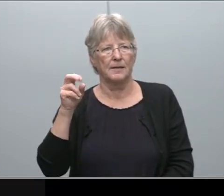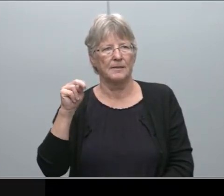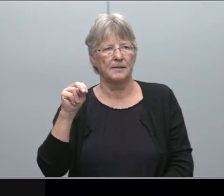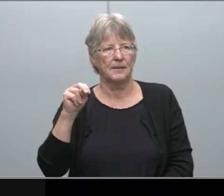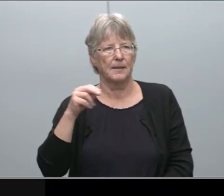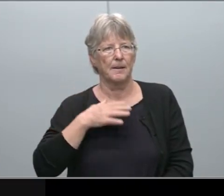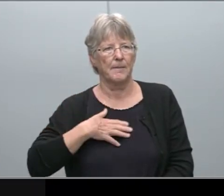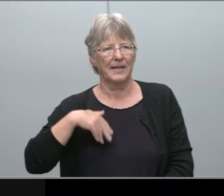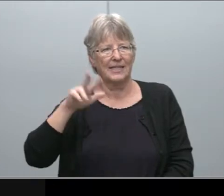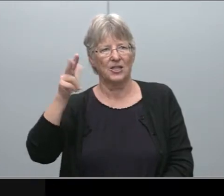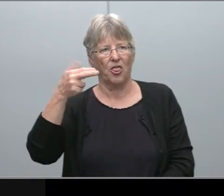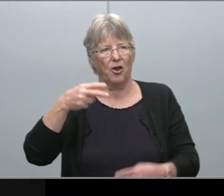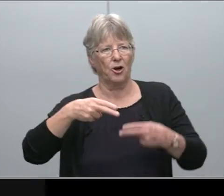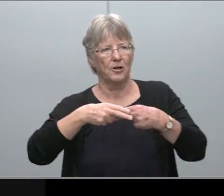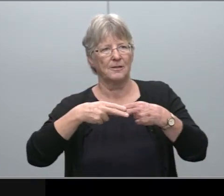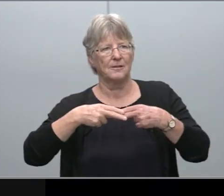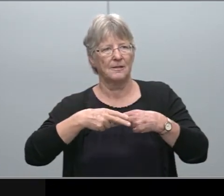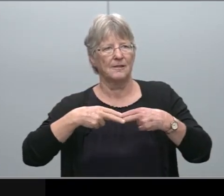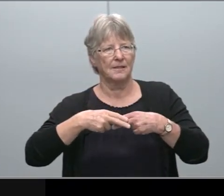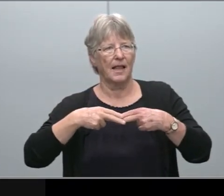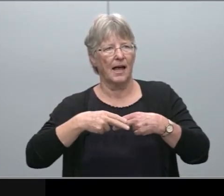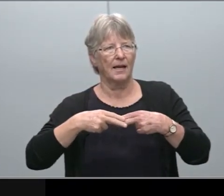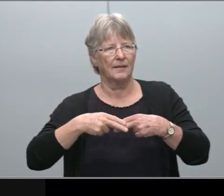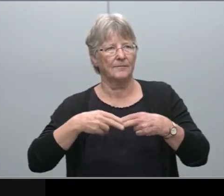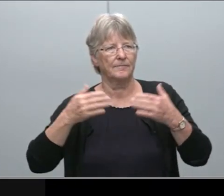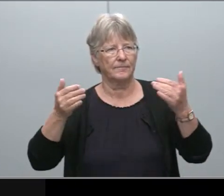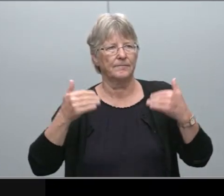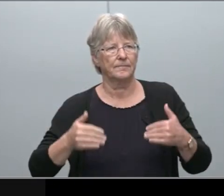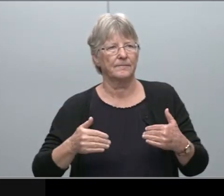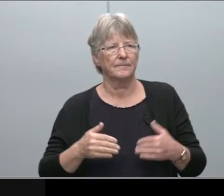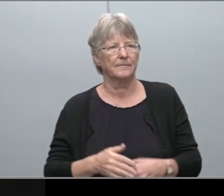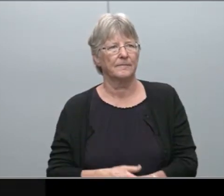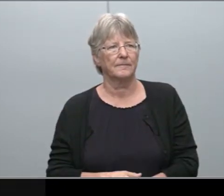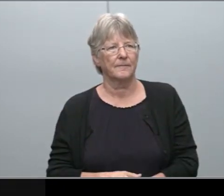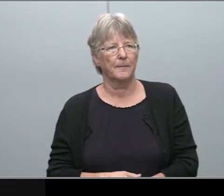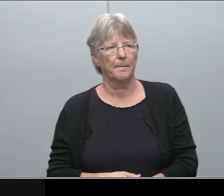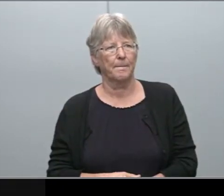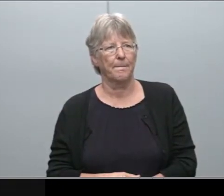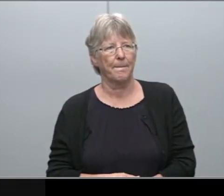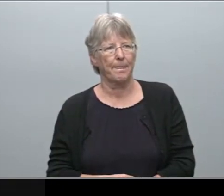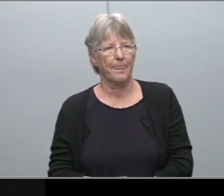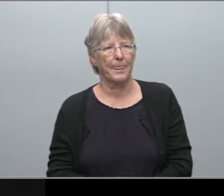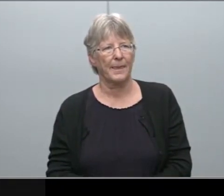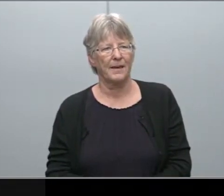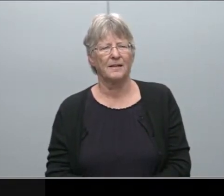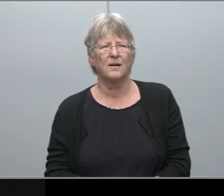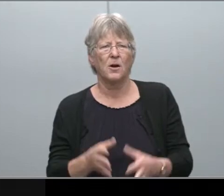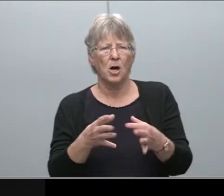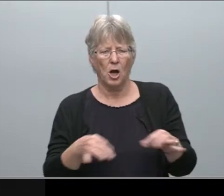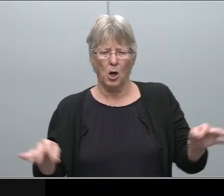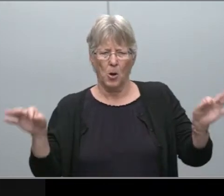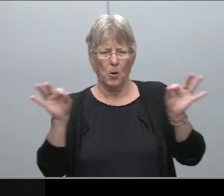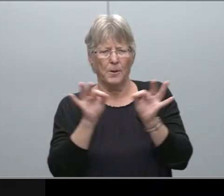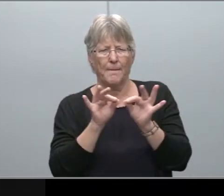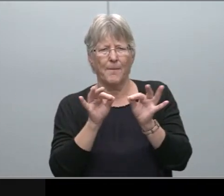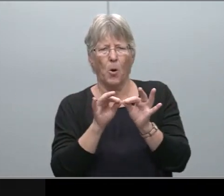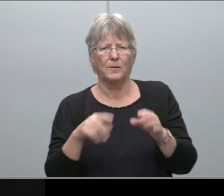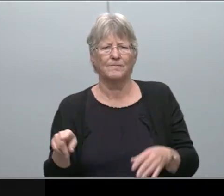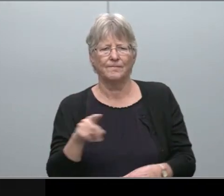And again, we're all here today and right now to collaborate and to share our best ideas on how we can best address academic,